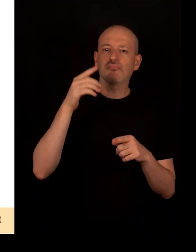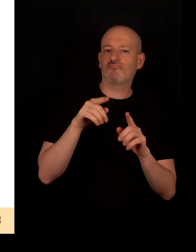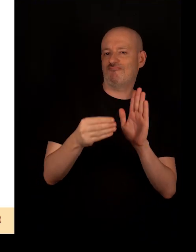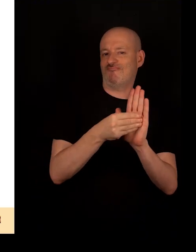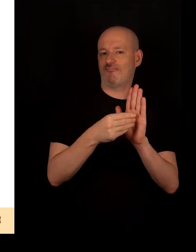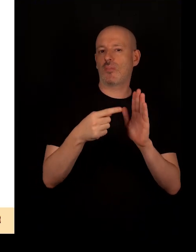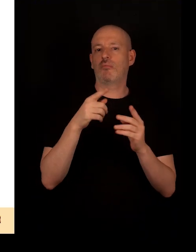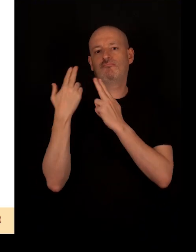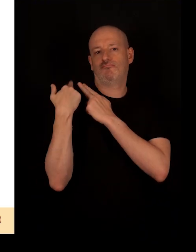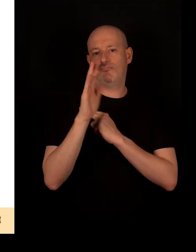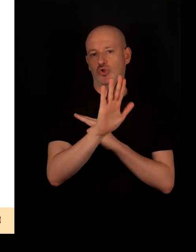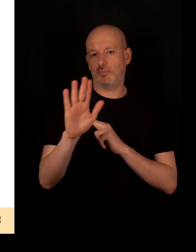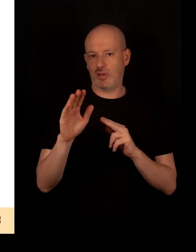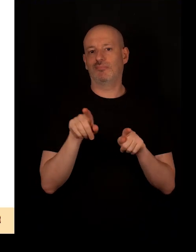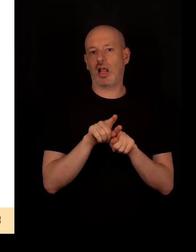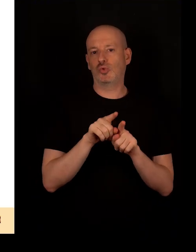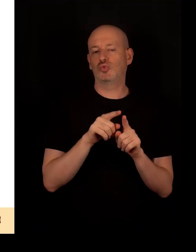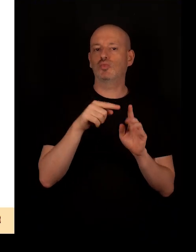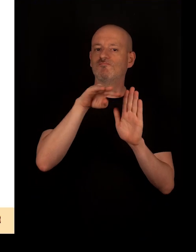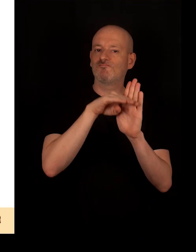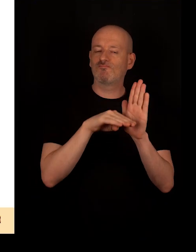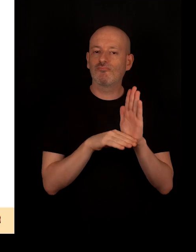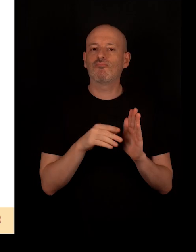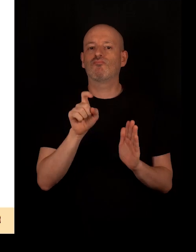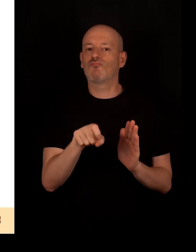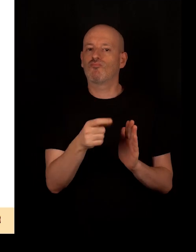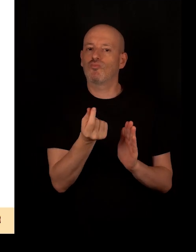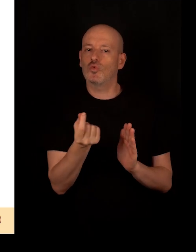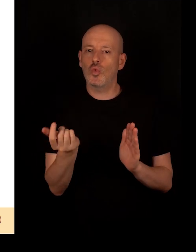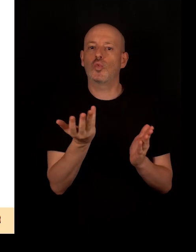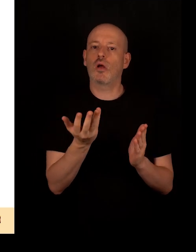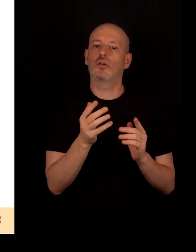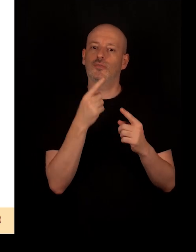have written your obligations, the requirement